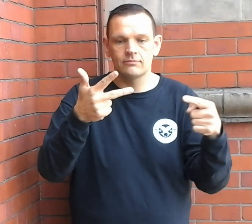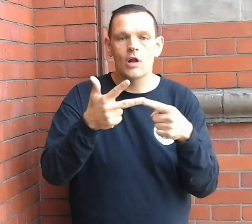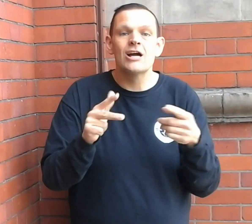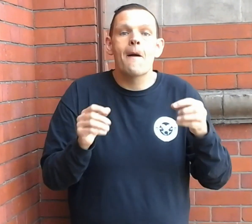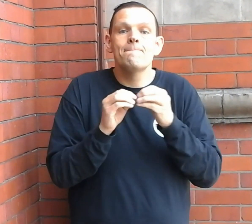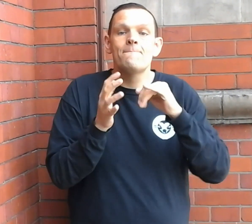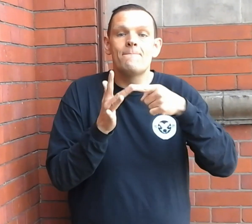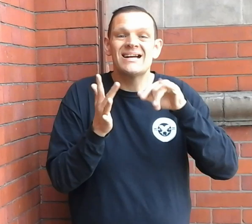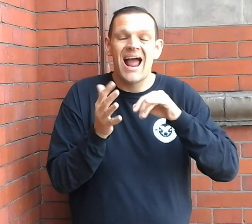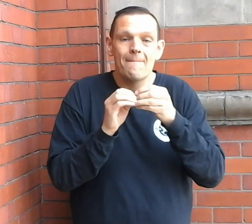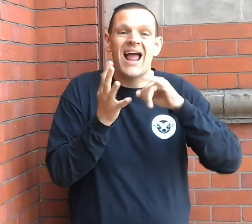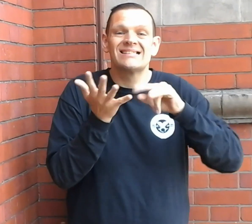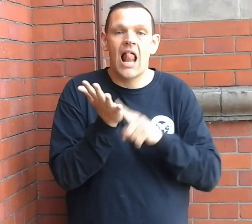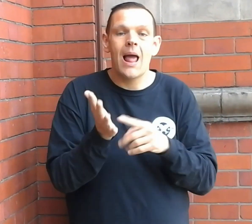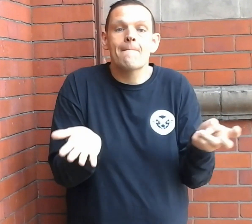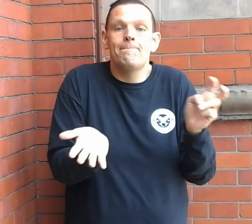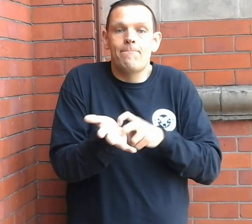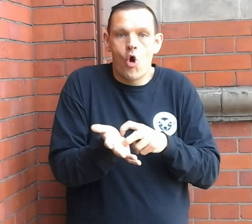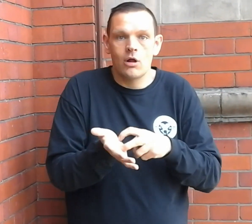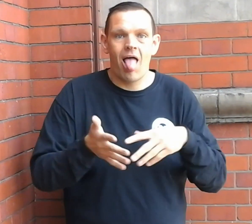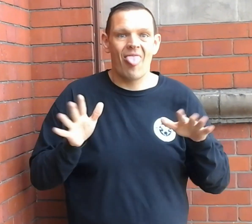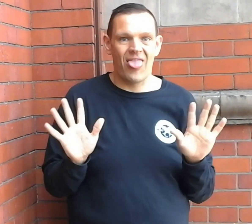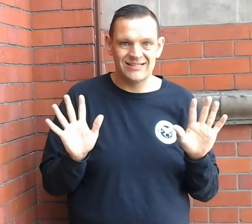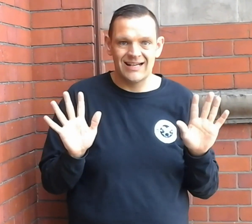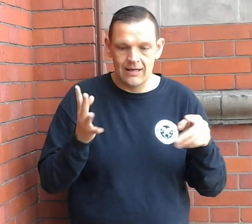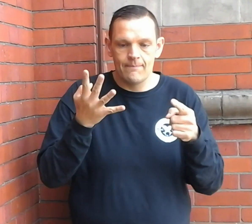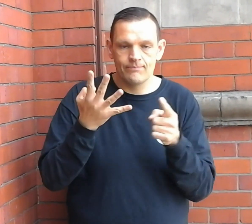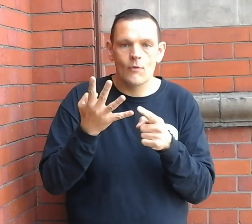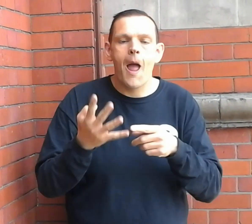appointments going to happen and the fact that a BSL interpreter has been